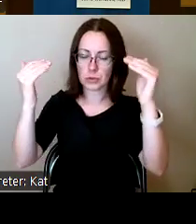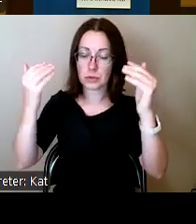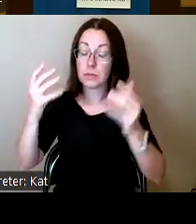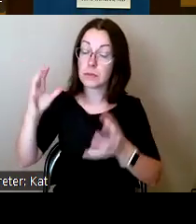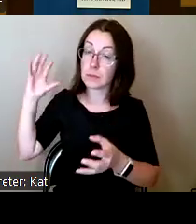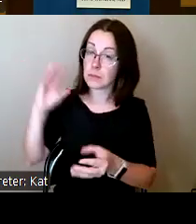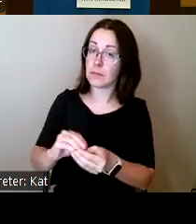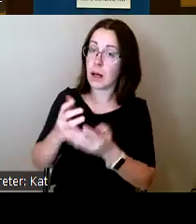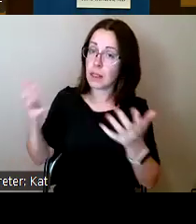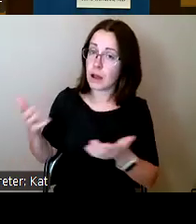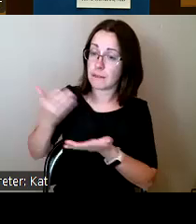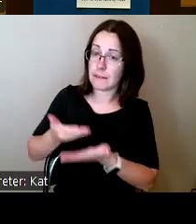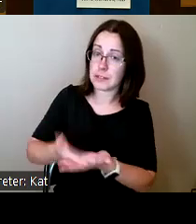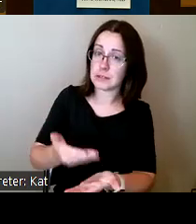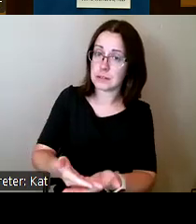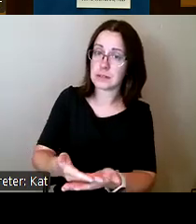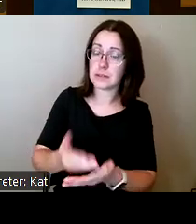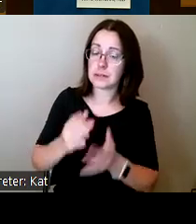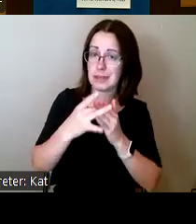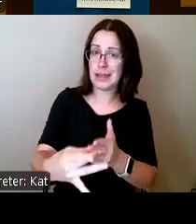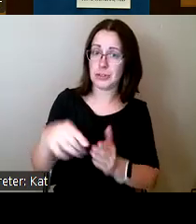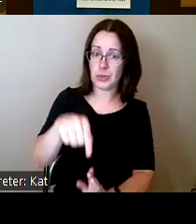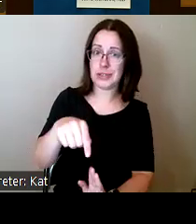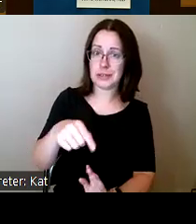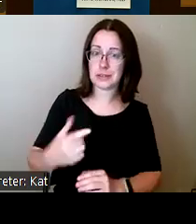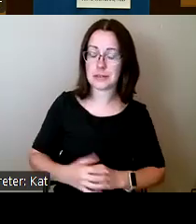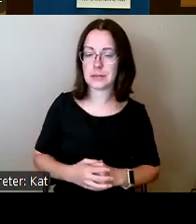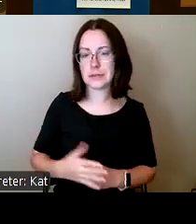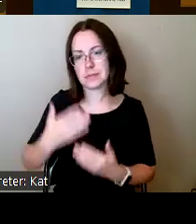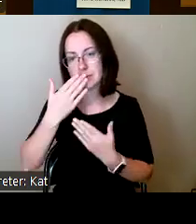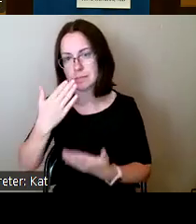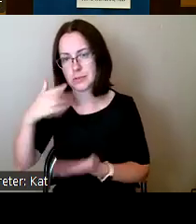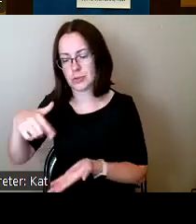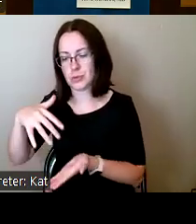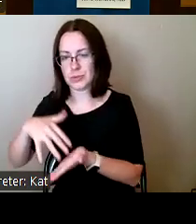um a lot of it uh accumulated here through our center of the study and prevention of suicide